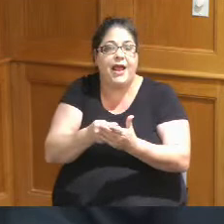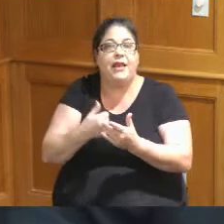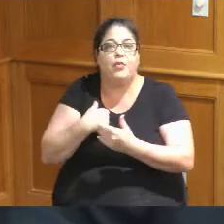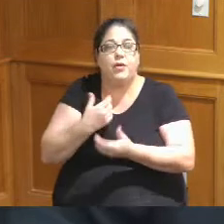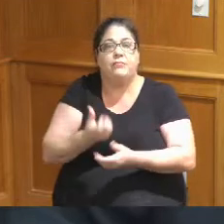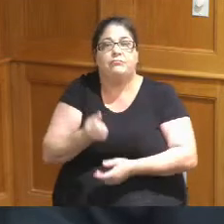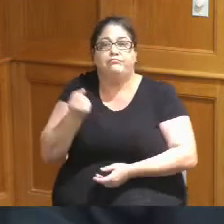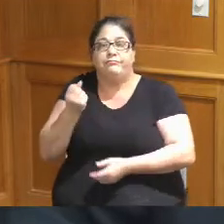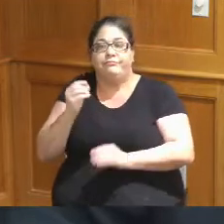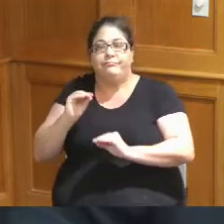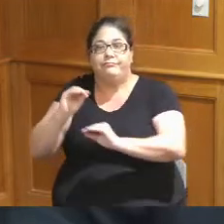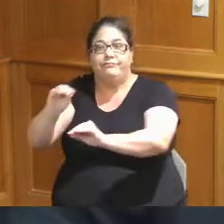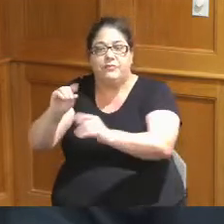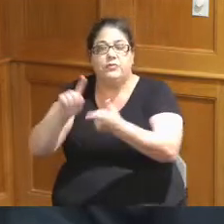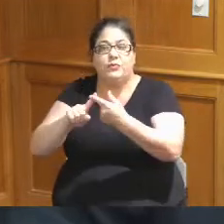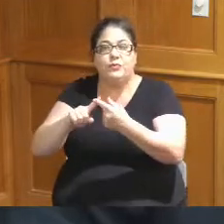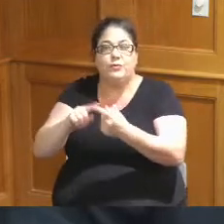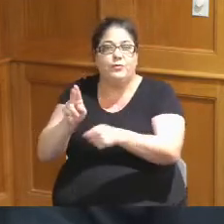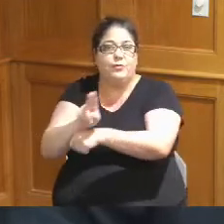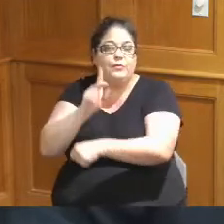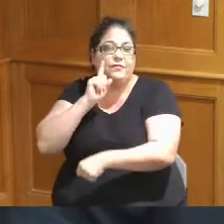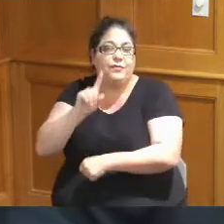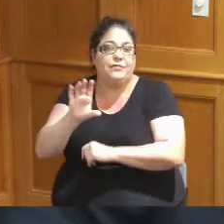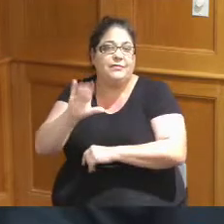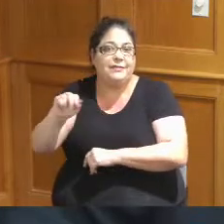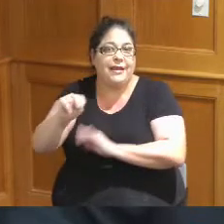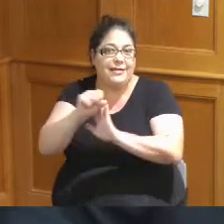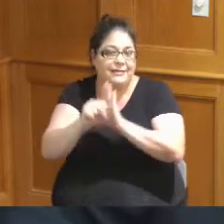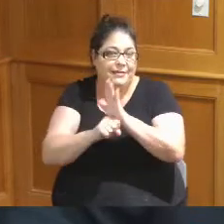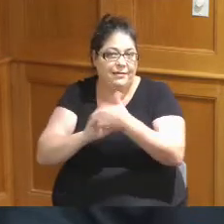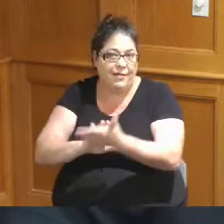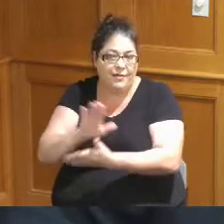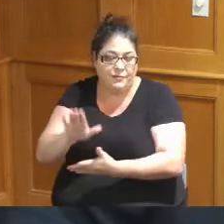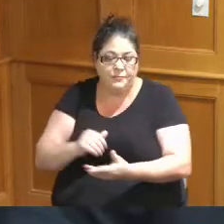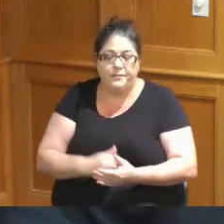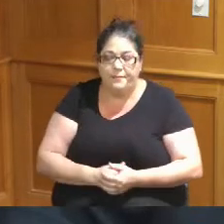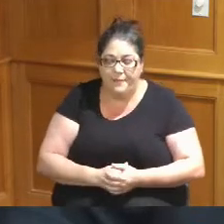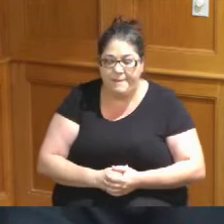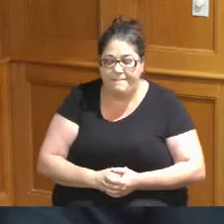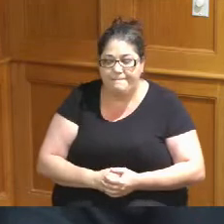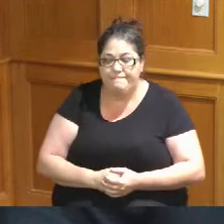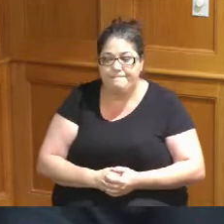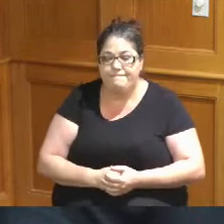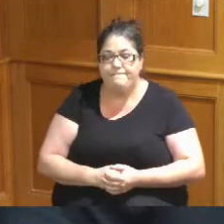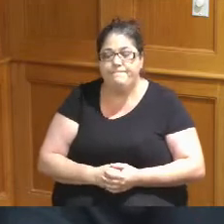little while back and we when we were going through that discussion about ARPA dollars